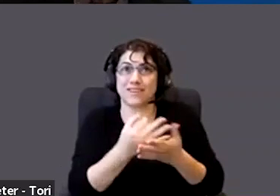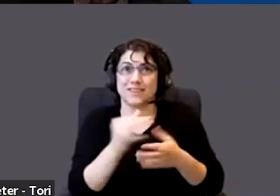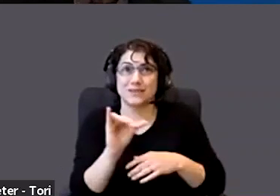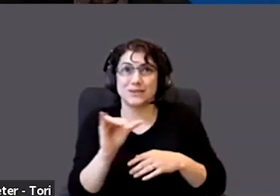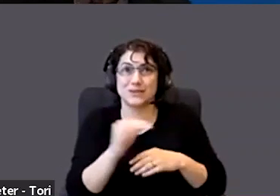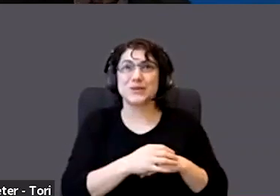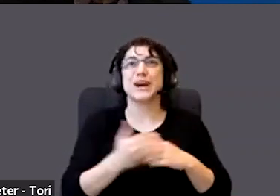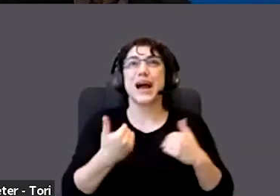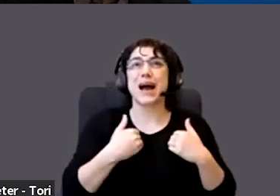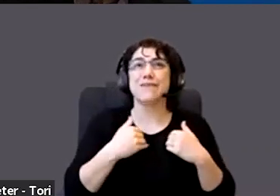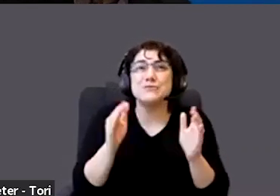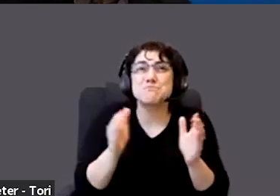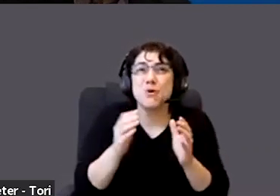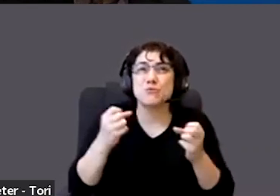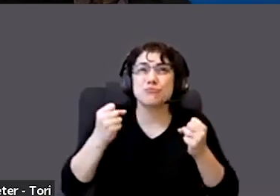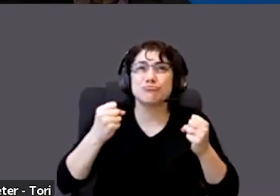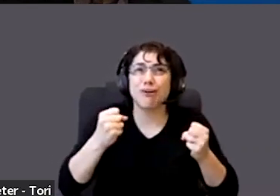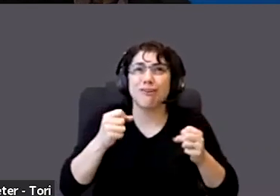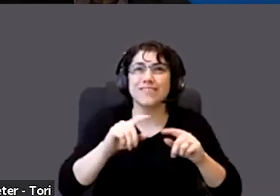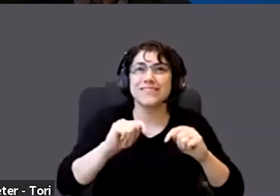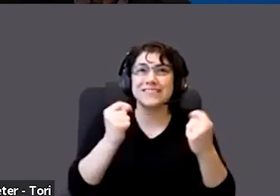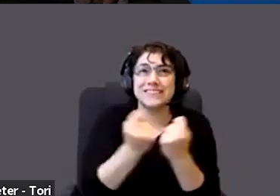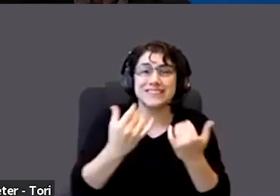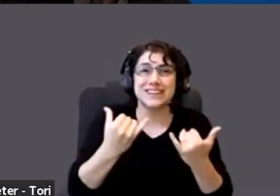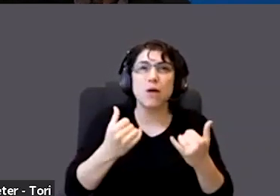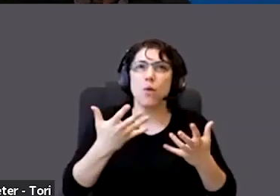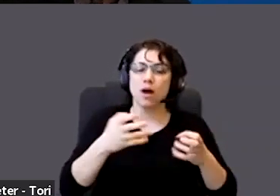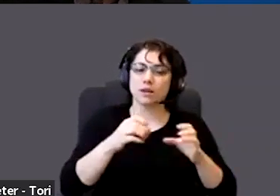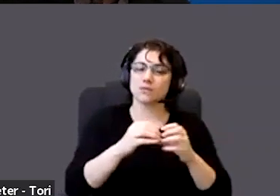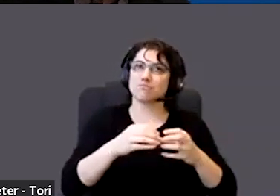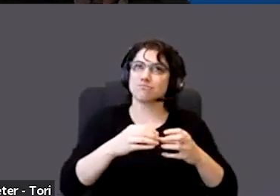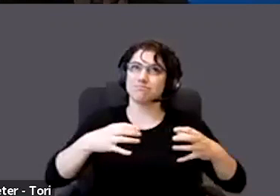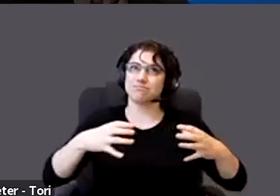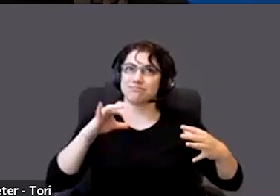And we are working towards expanding that team, and it's actively ongoing right now.